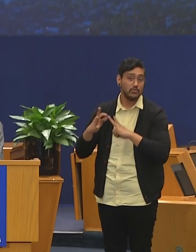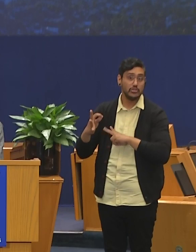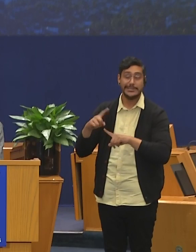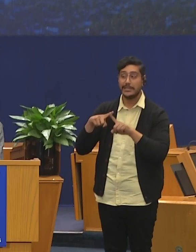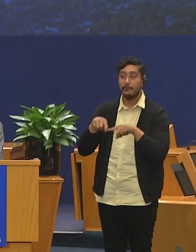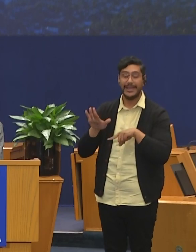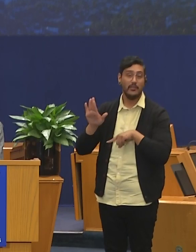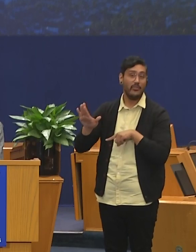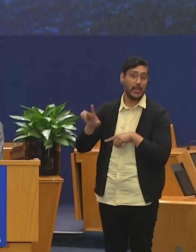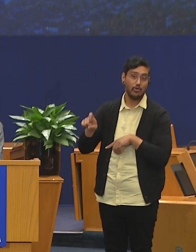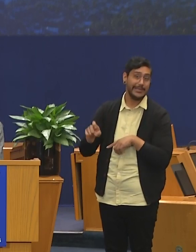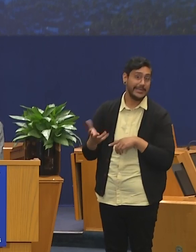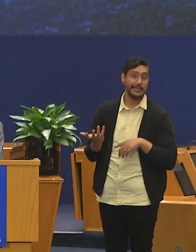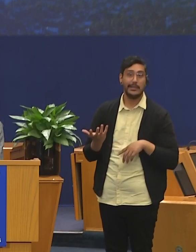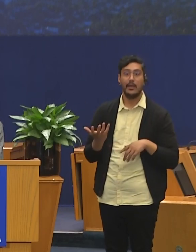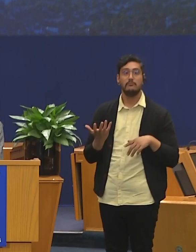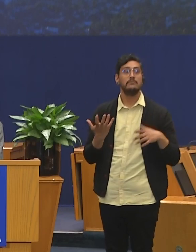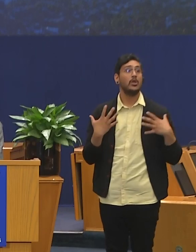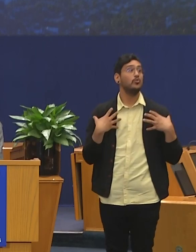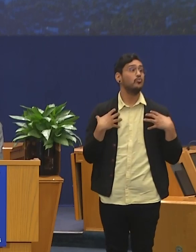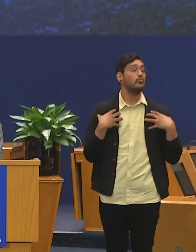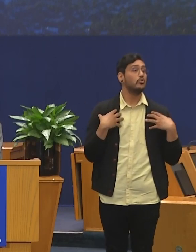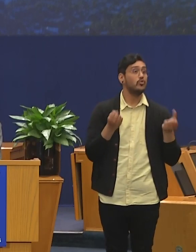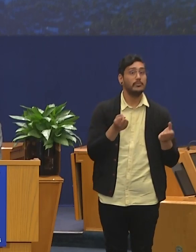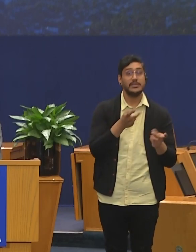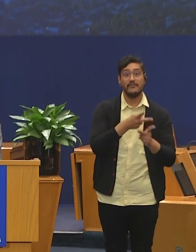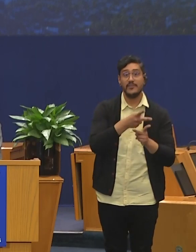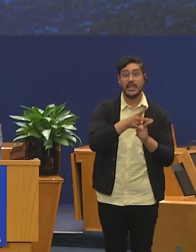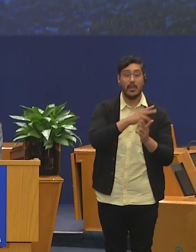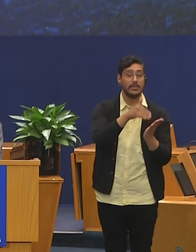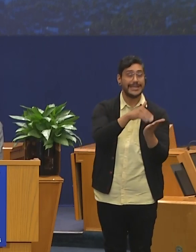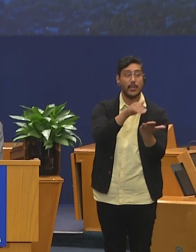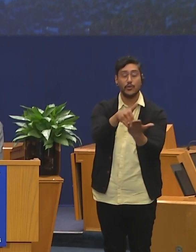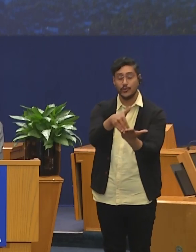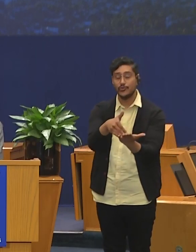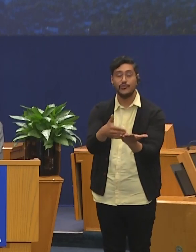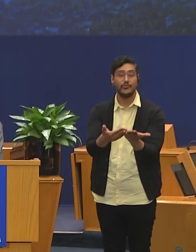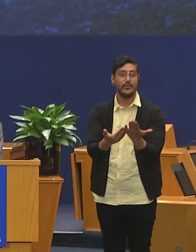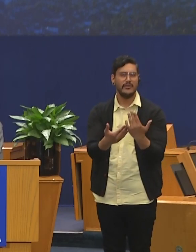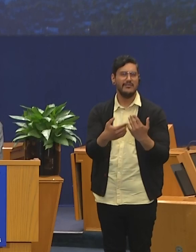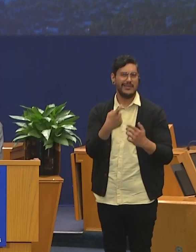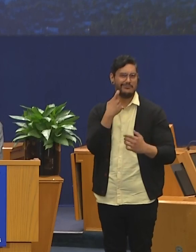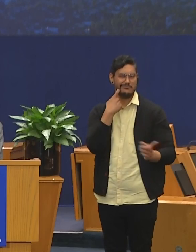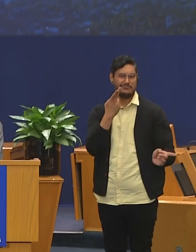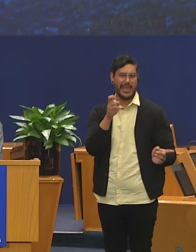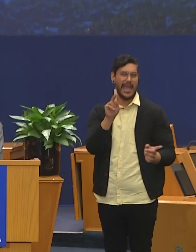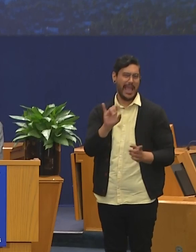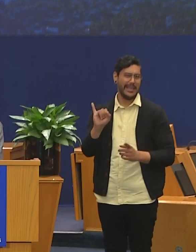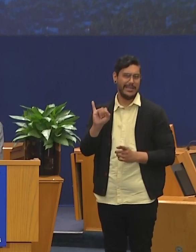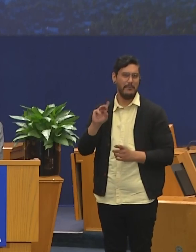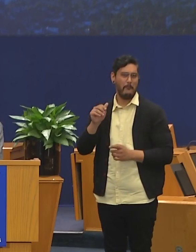MEDICAL SHELTER IS AN OPTION DEPENDING UPON THEIR SPECIFIC NEEDS, RECUPERATIVE CARE SITES